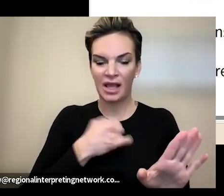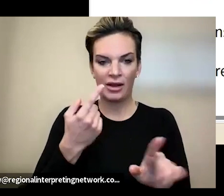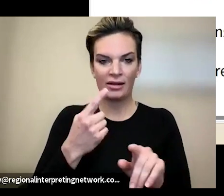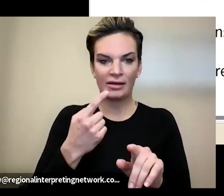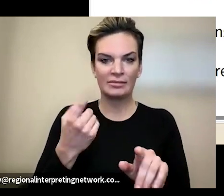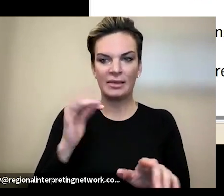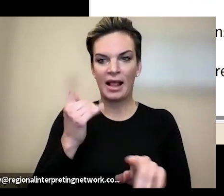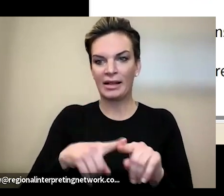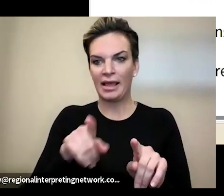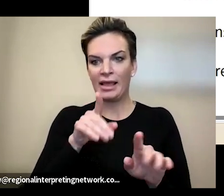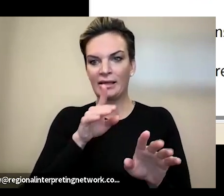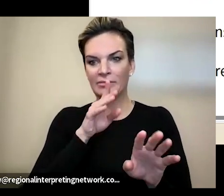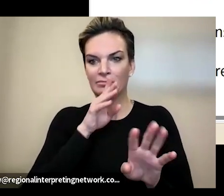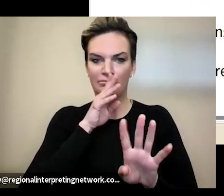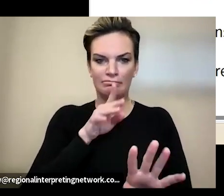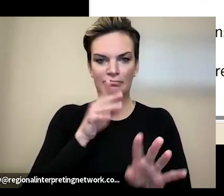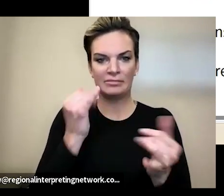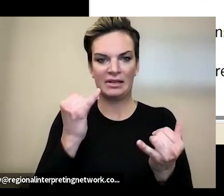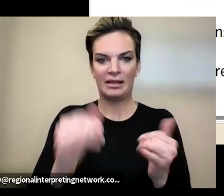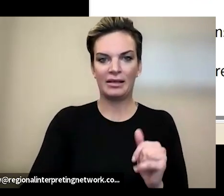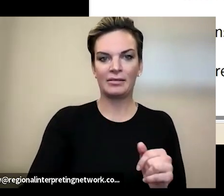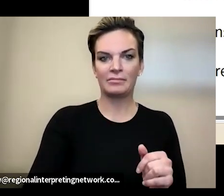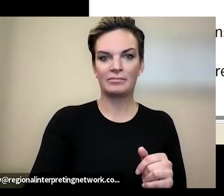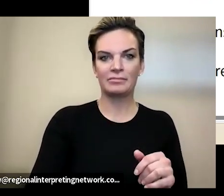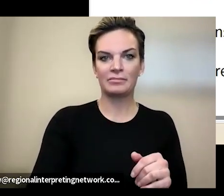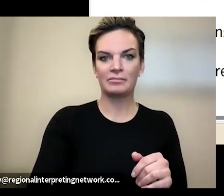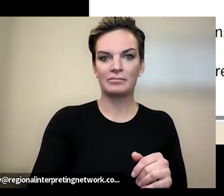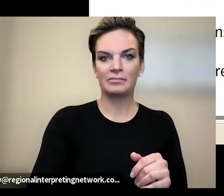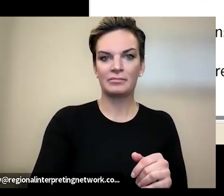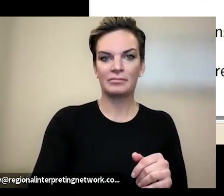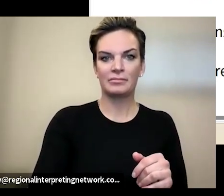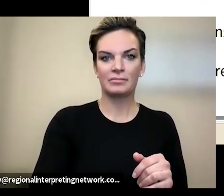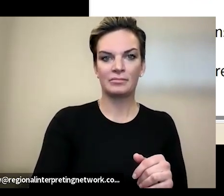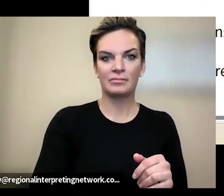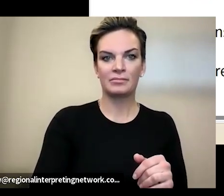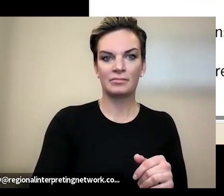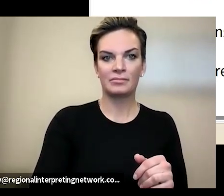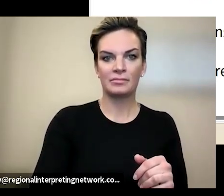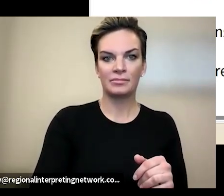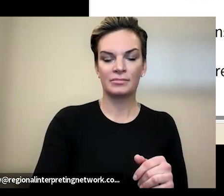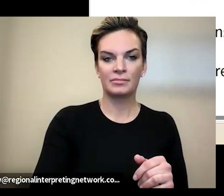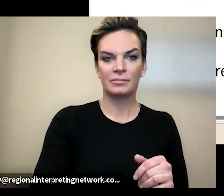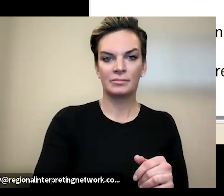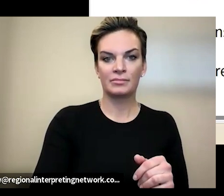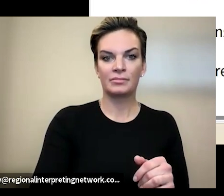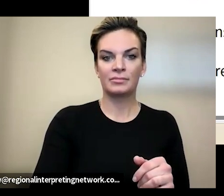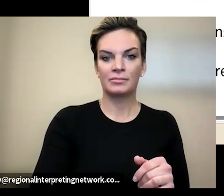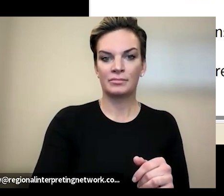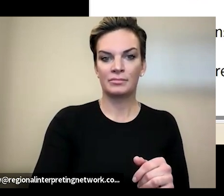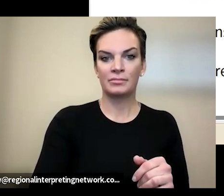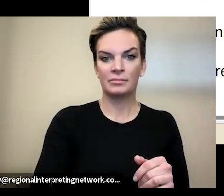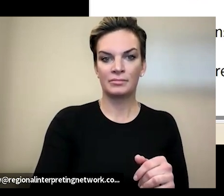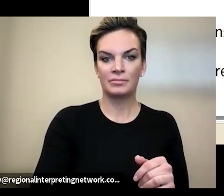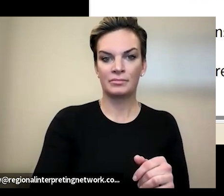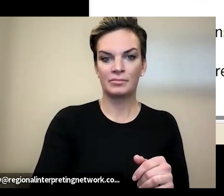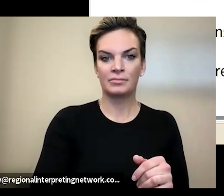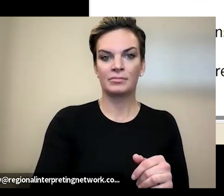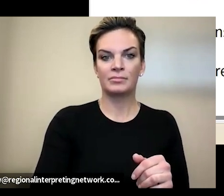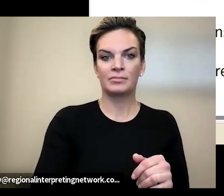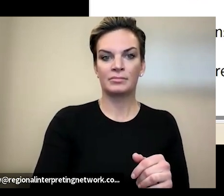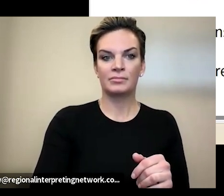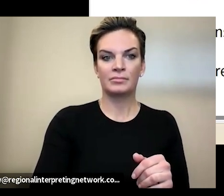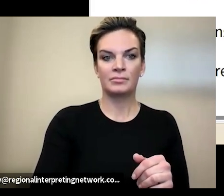just go along with it - so we can advocate for legislation that impacts people with disabilities,